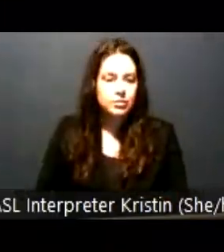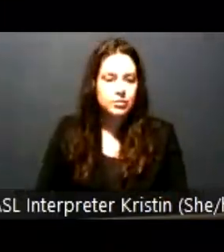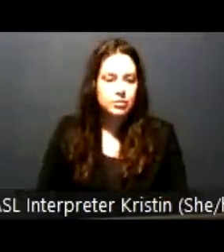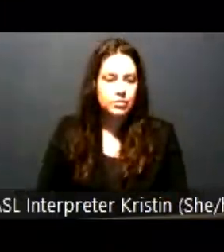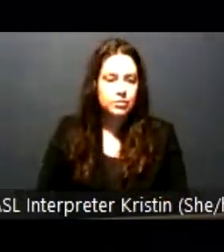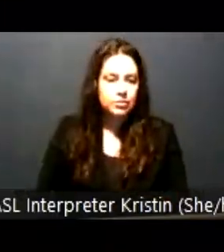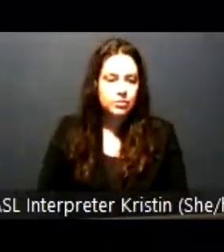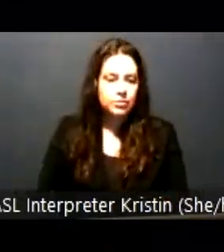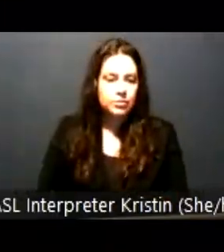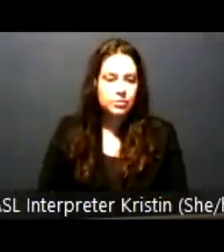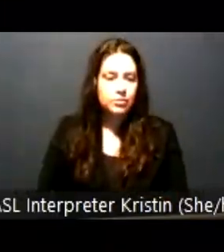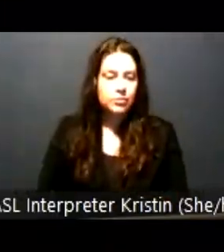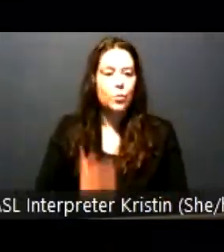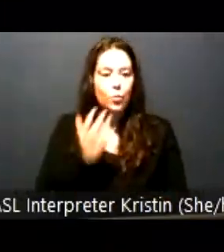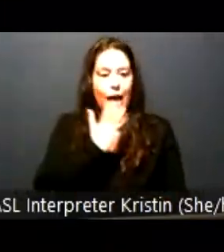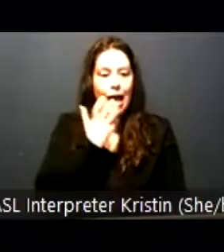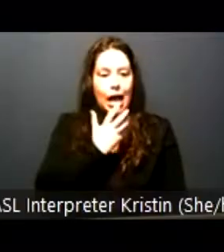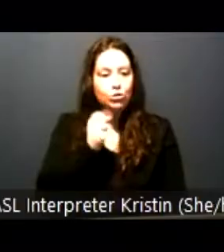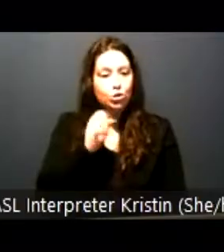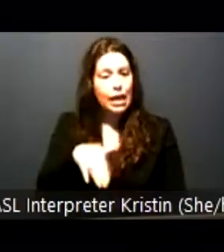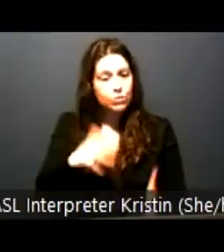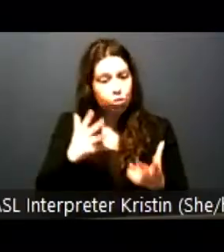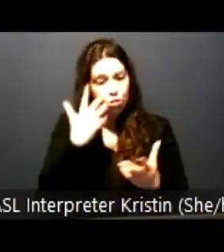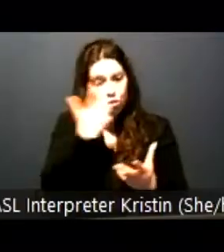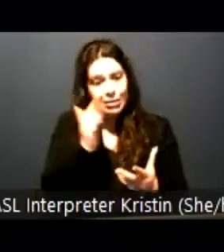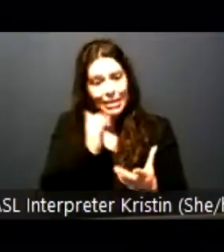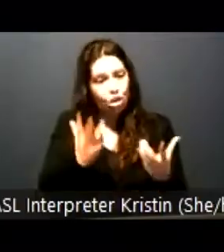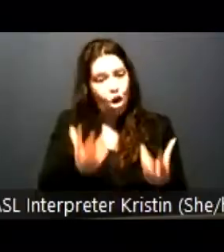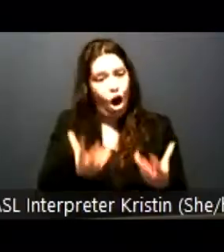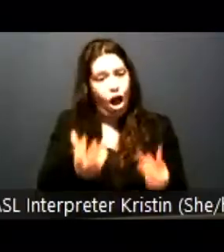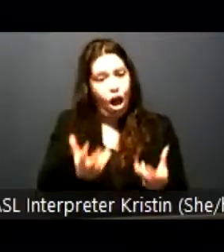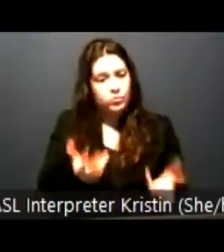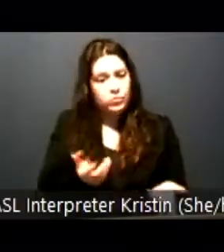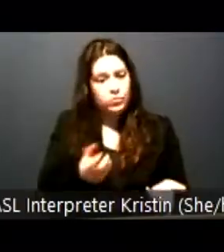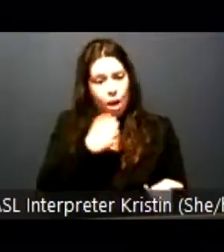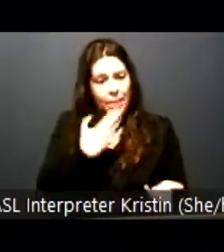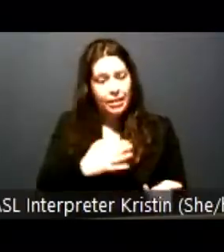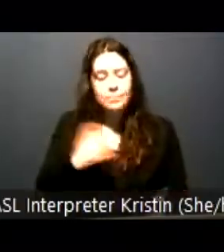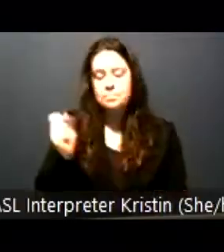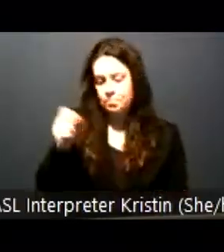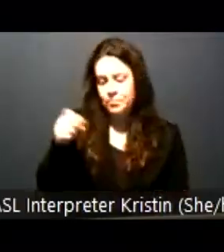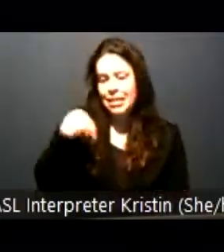to me how soft it looked. >>Autumn-Lynn: Yeah, this is one of my favorite ways to catch a bird because it is